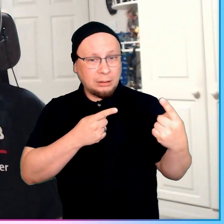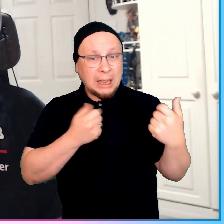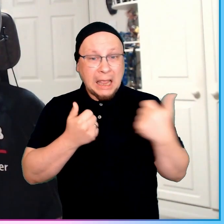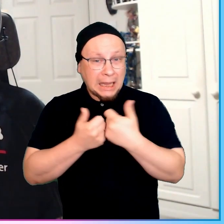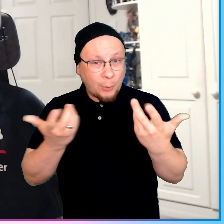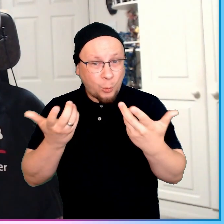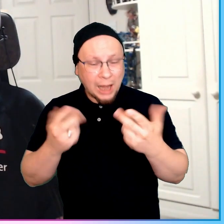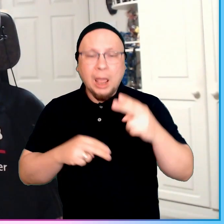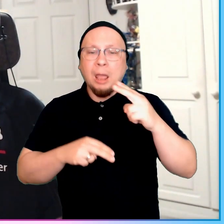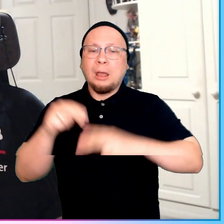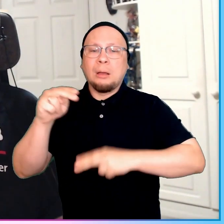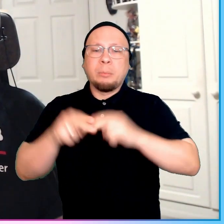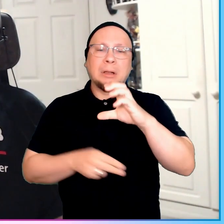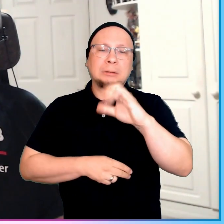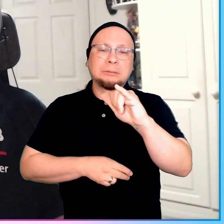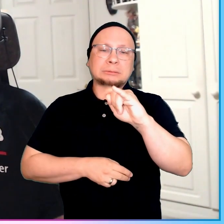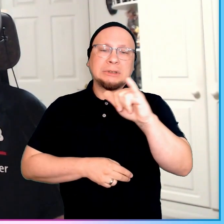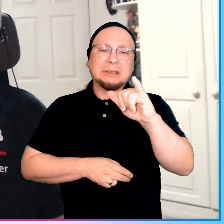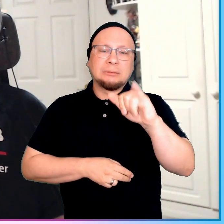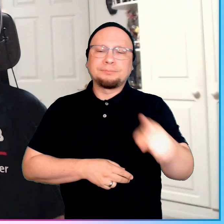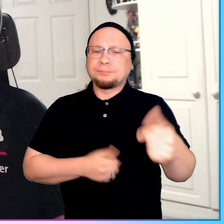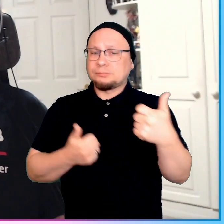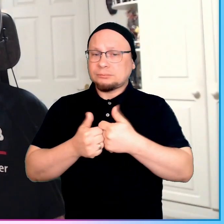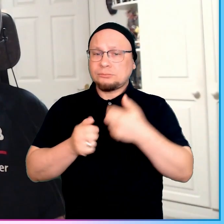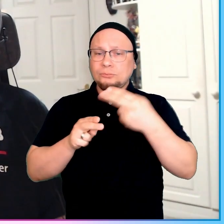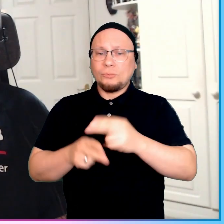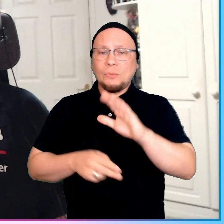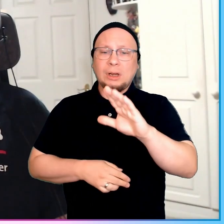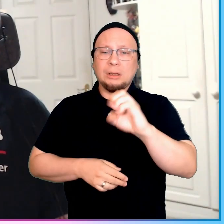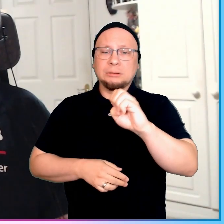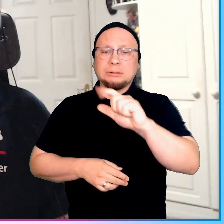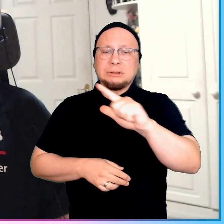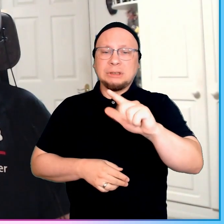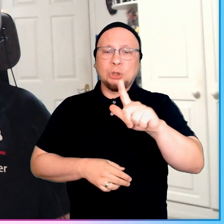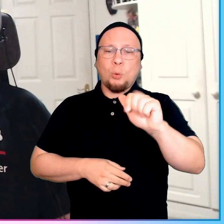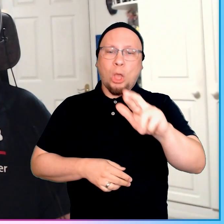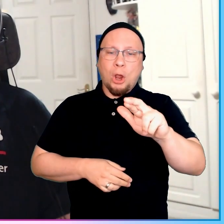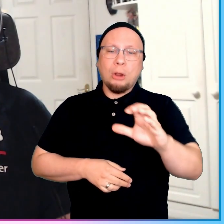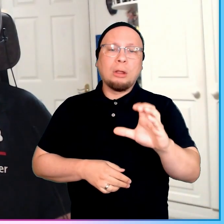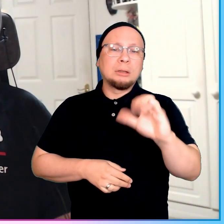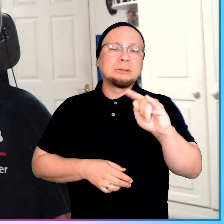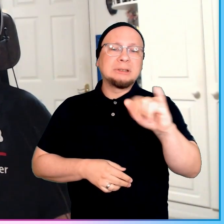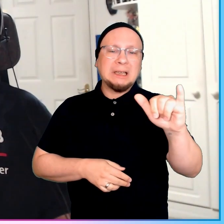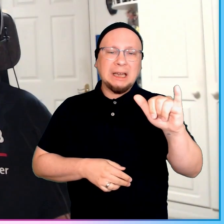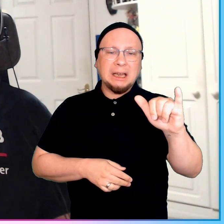Enter Cellular City, a puzzle game about building, well, tiny cities.